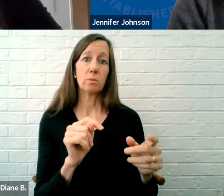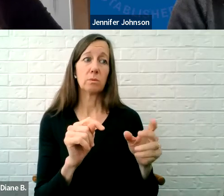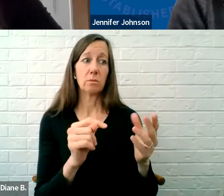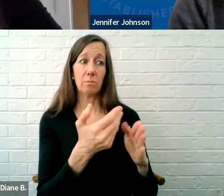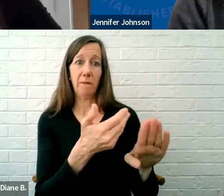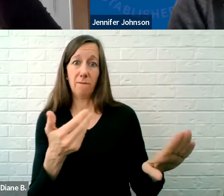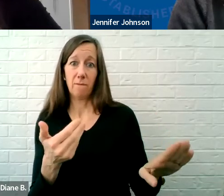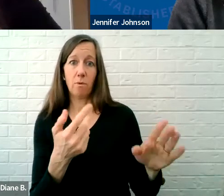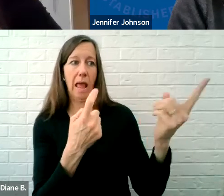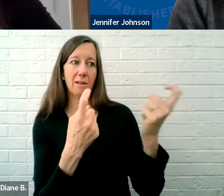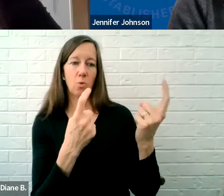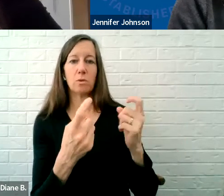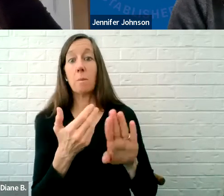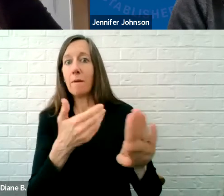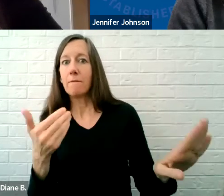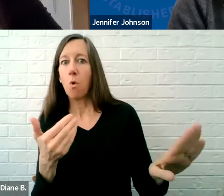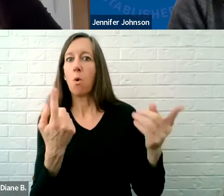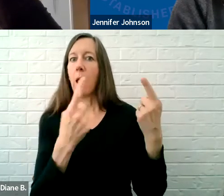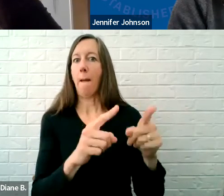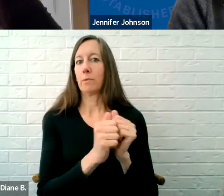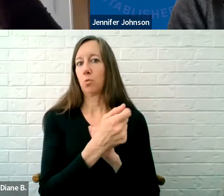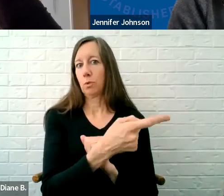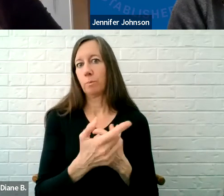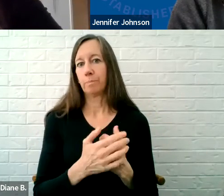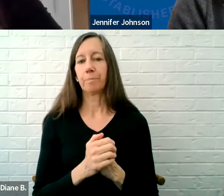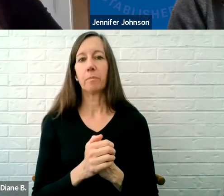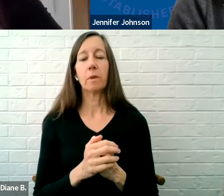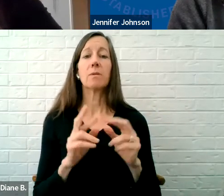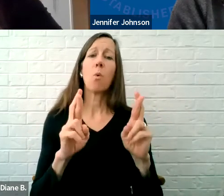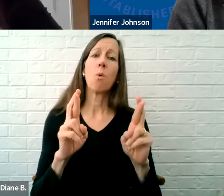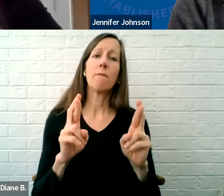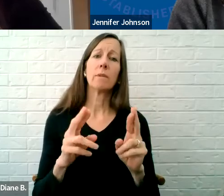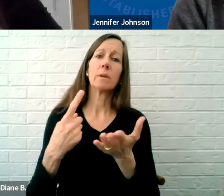It happens to you. You can talk with your family. Please don't let them do this to me.